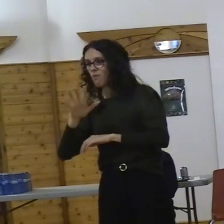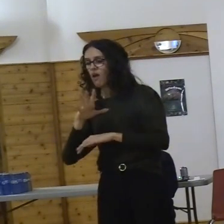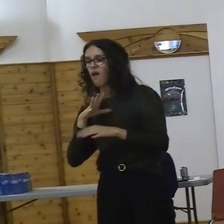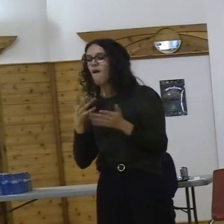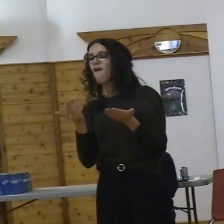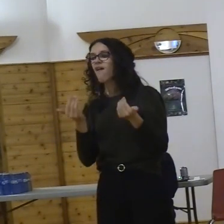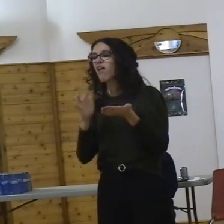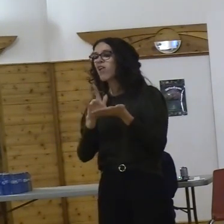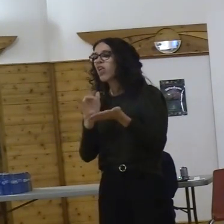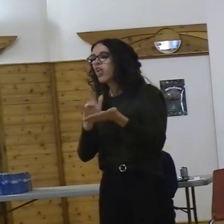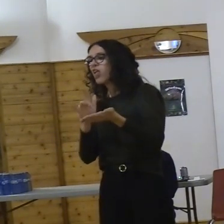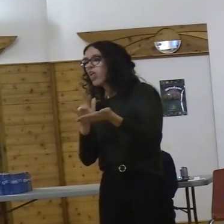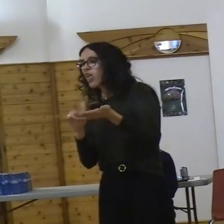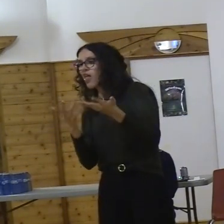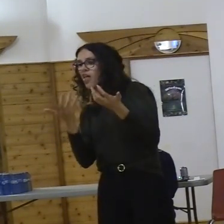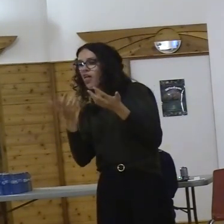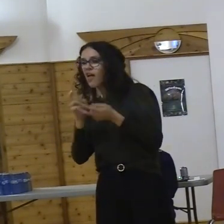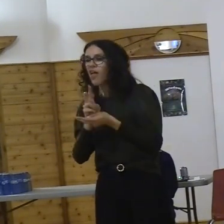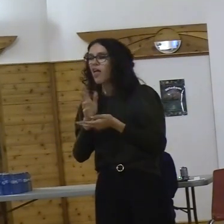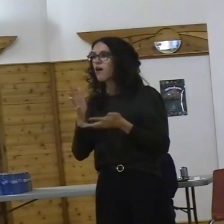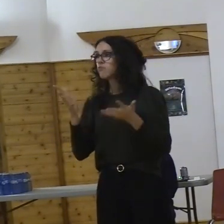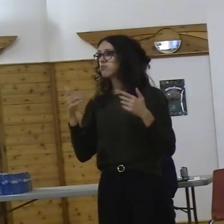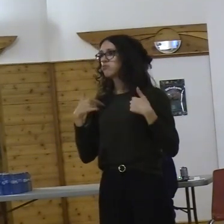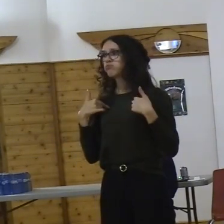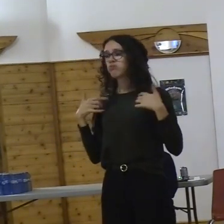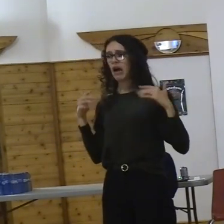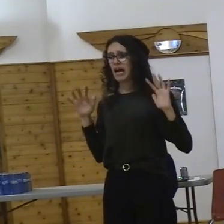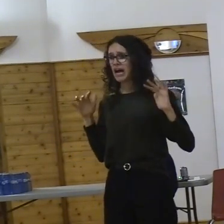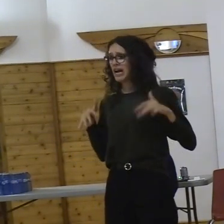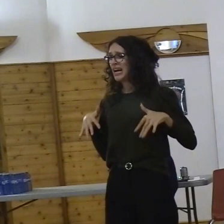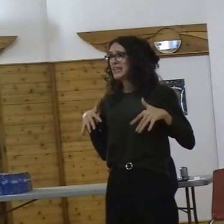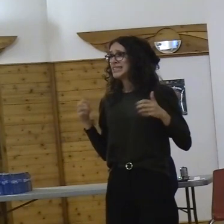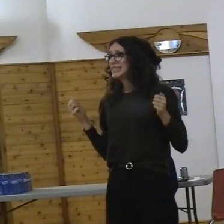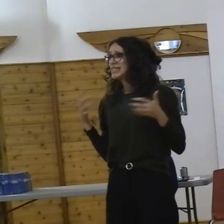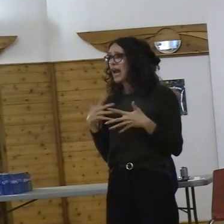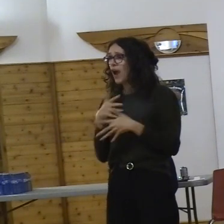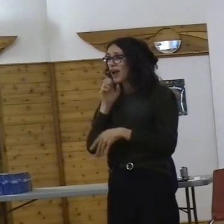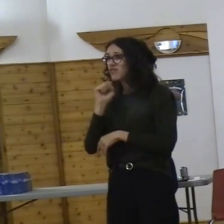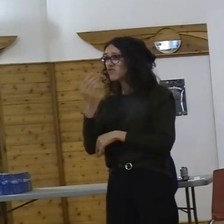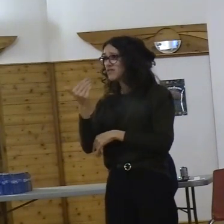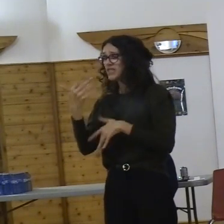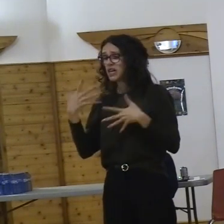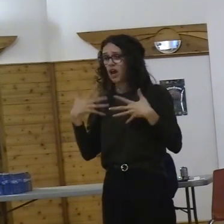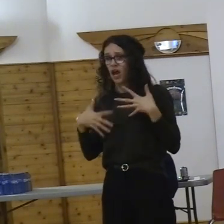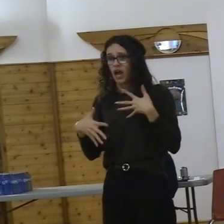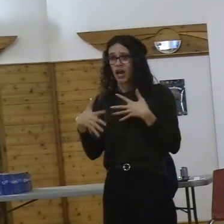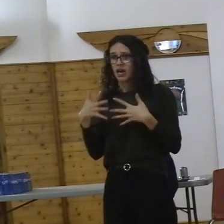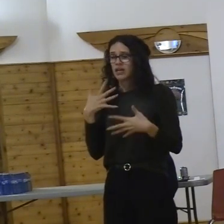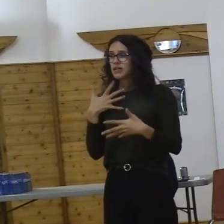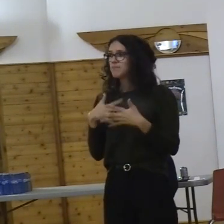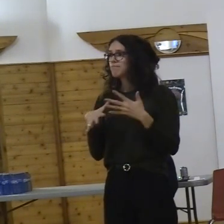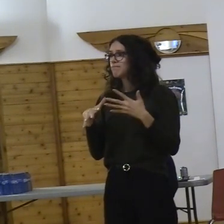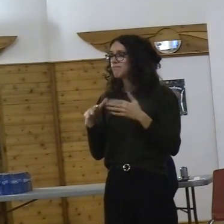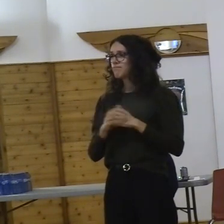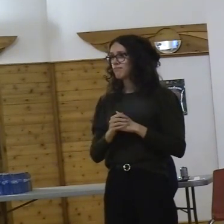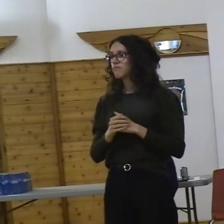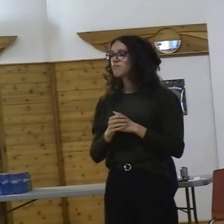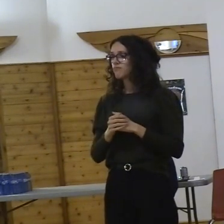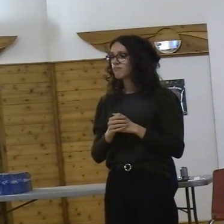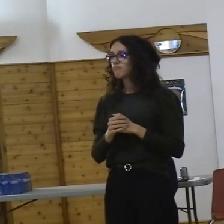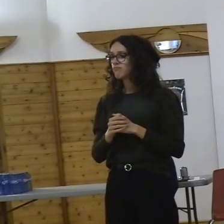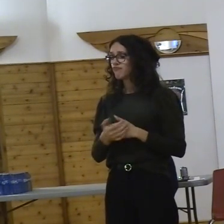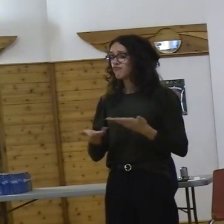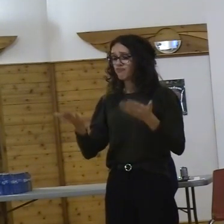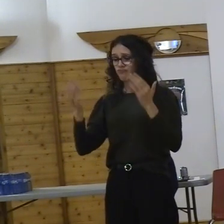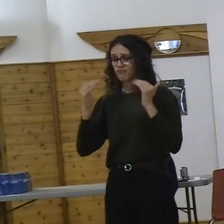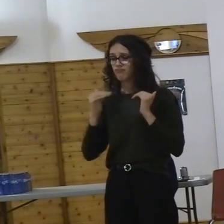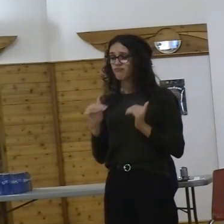I was fifteen when I was in my first toxic relationship. His father brought Indigenous girls day in and day out of his apartment.